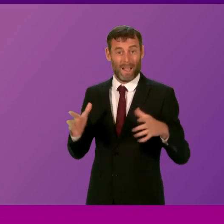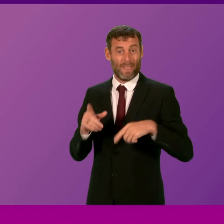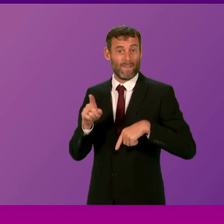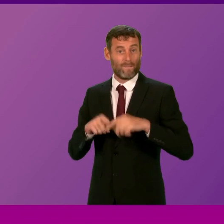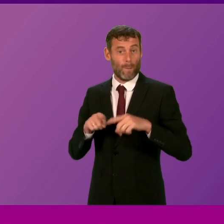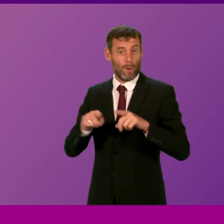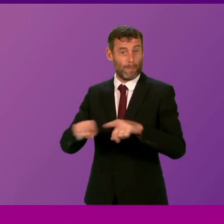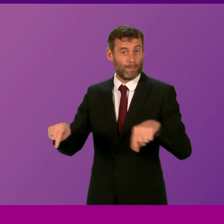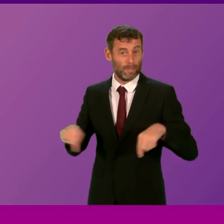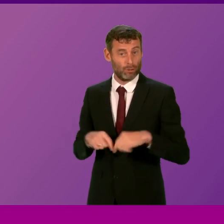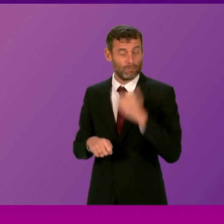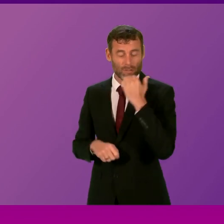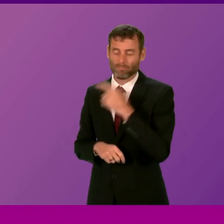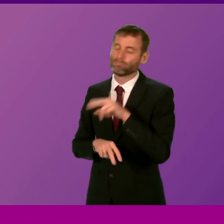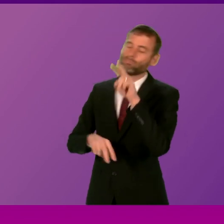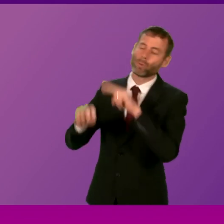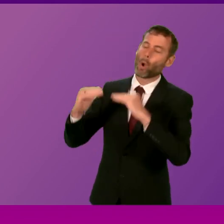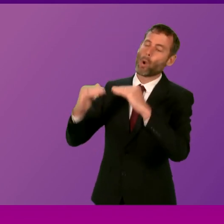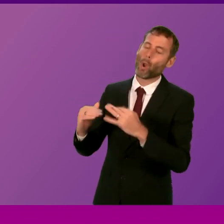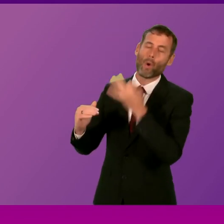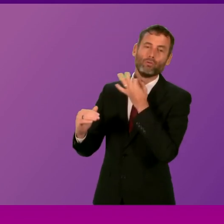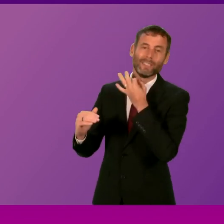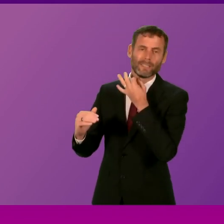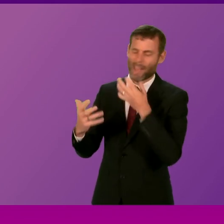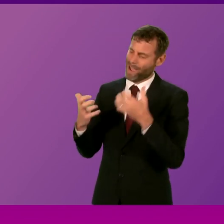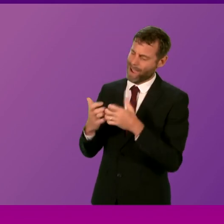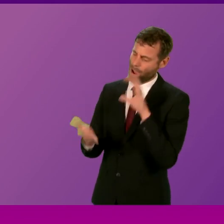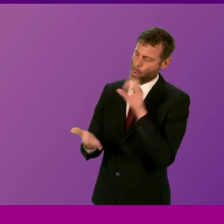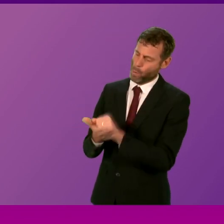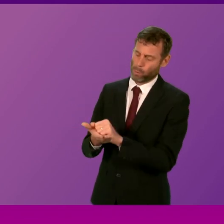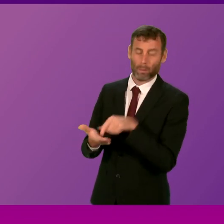what is low risk that were based on looking at blueprints are now being questioned,